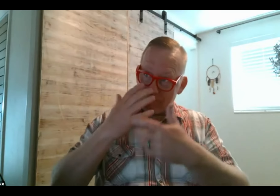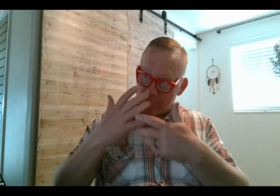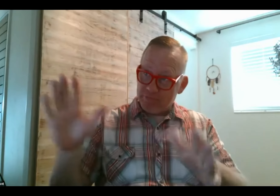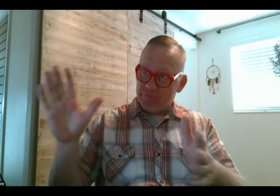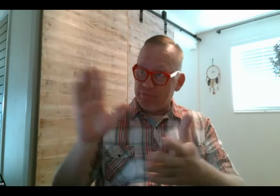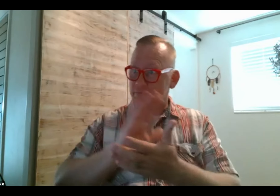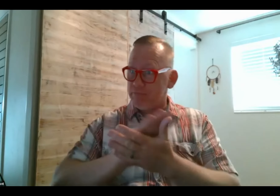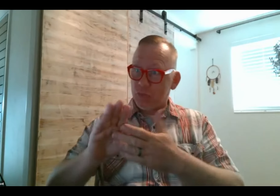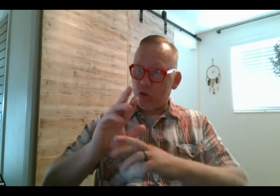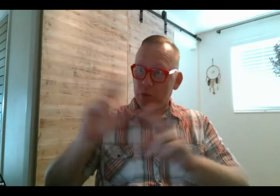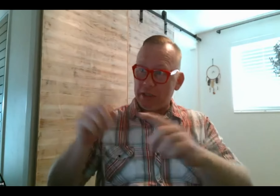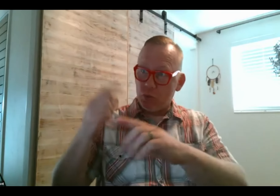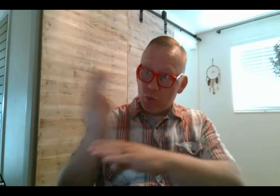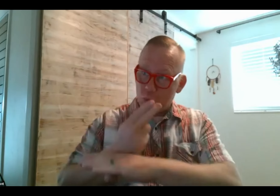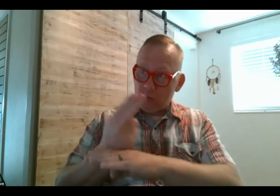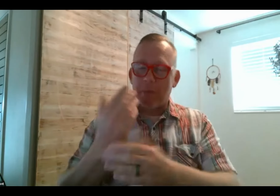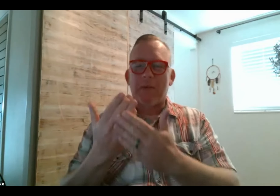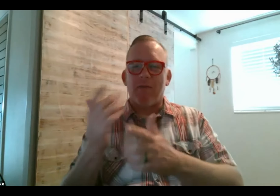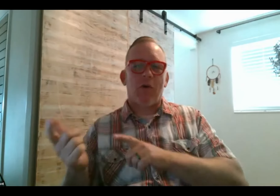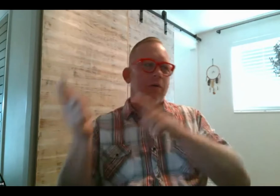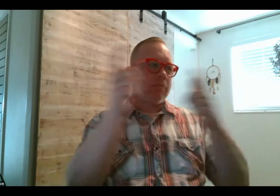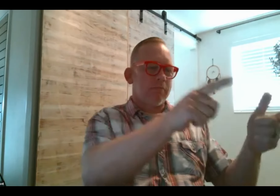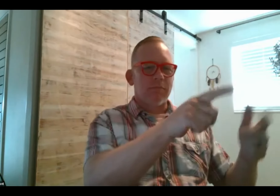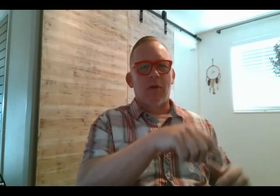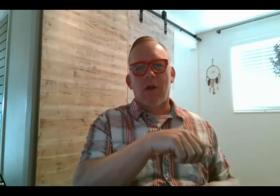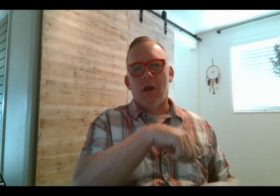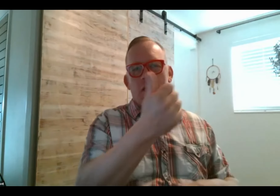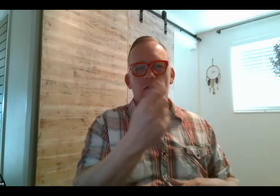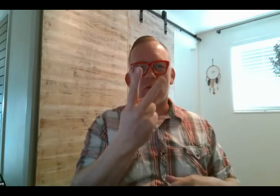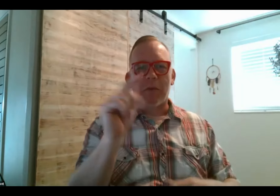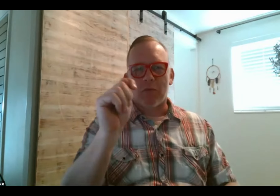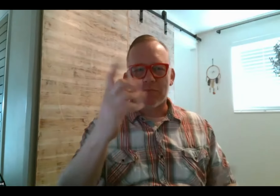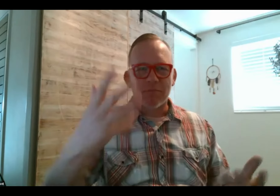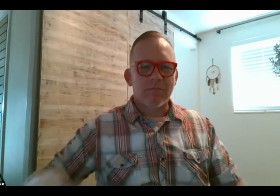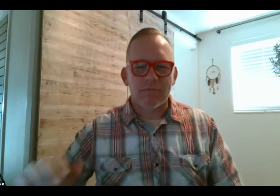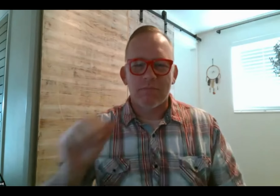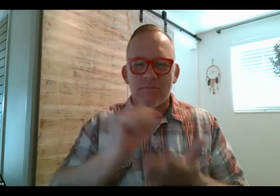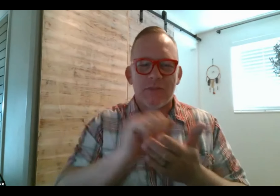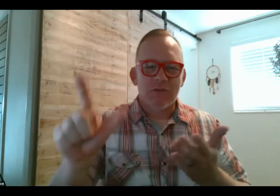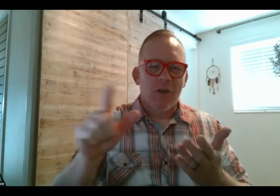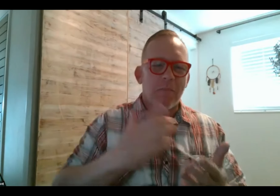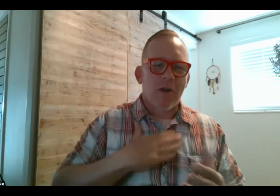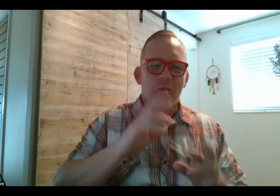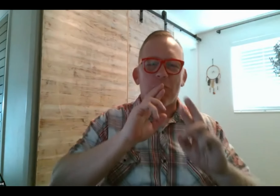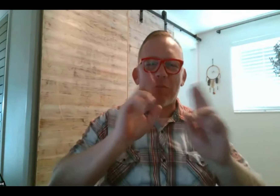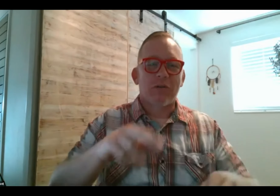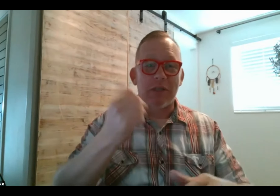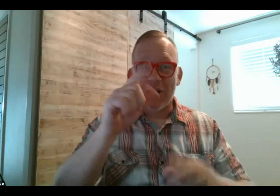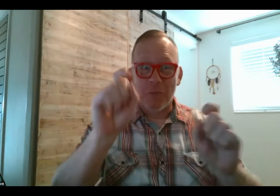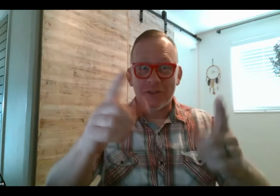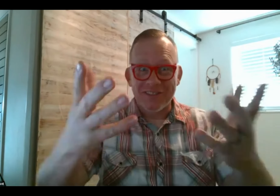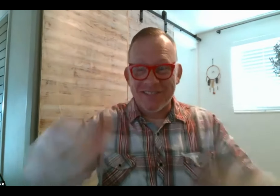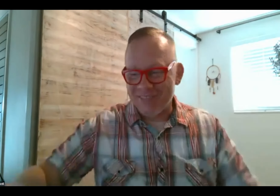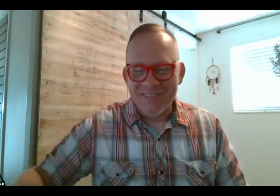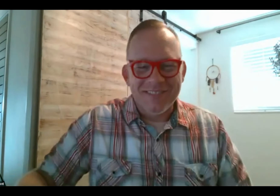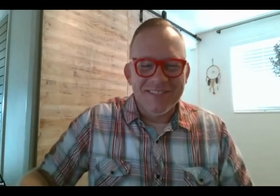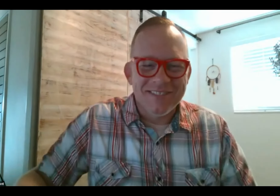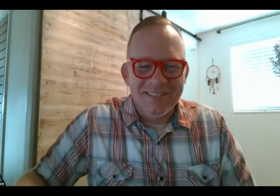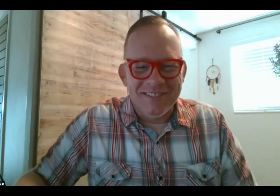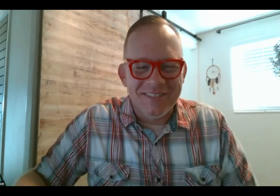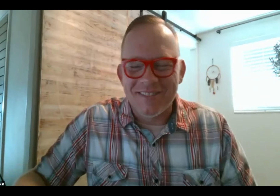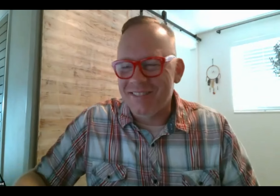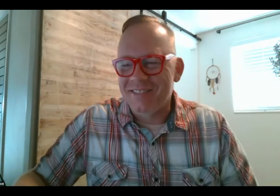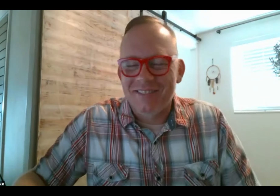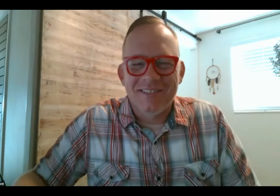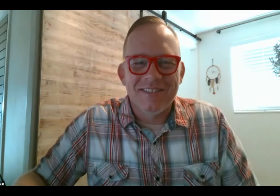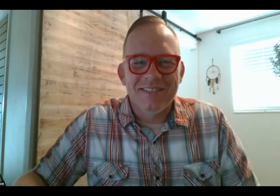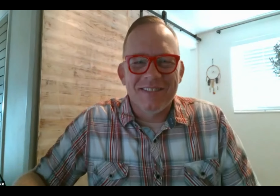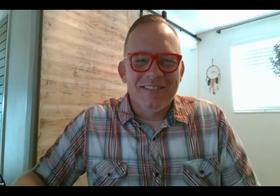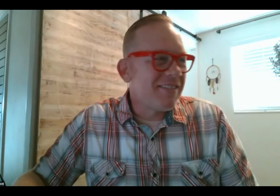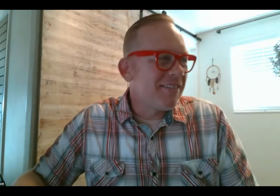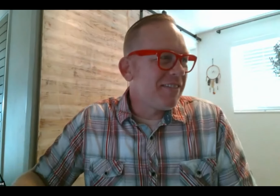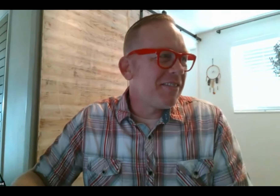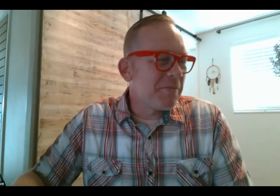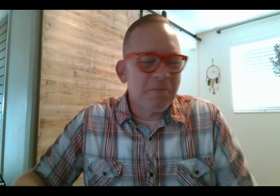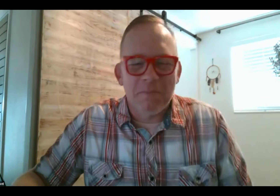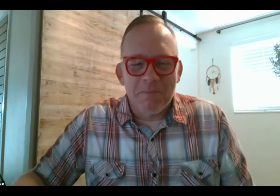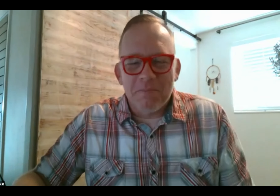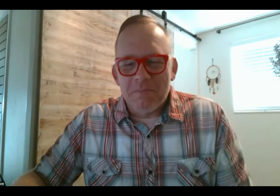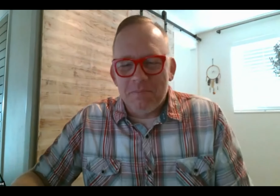So once this is finished, then we will move to the the other two bathrooms. Any questions?